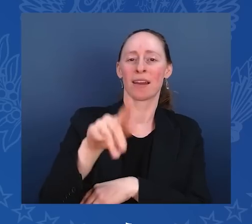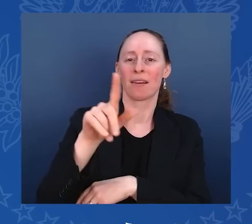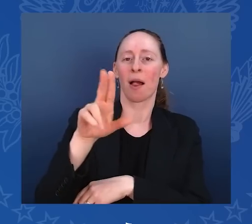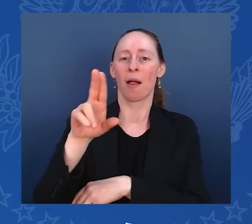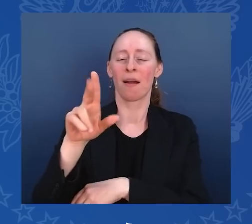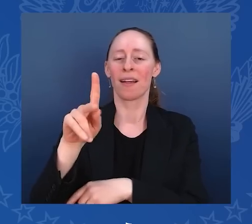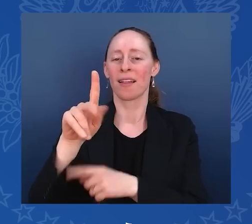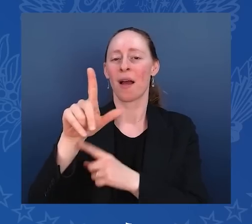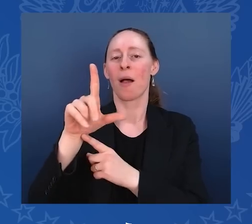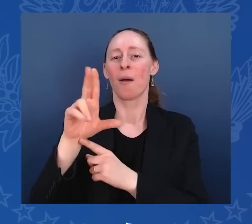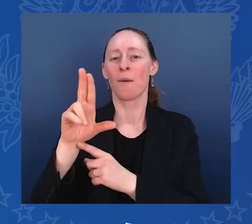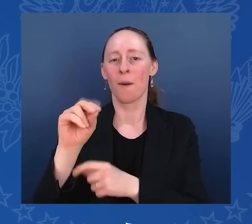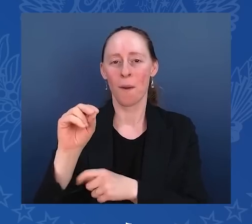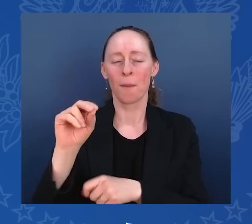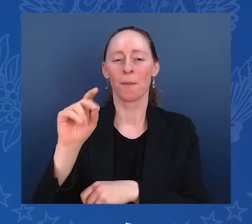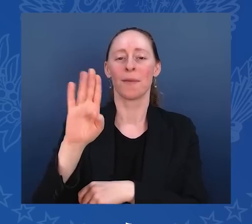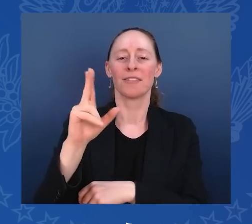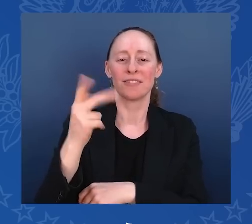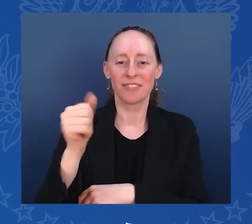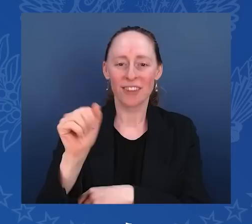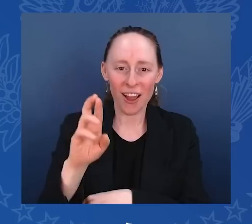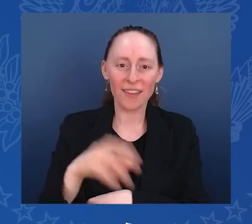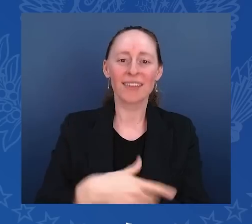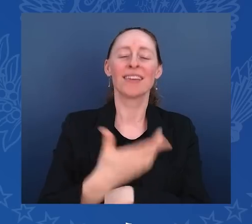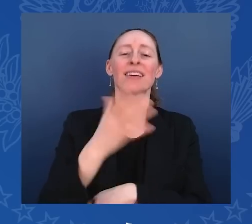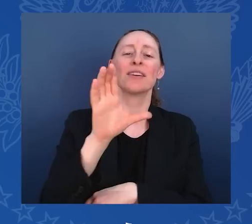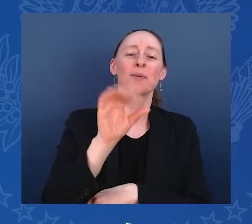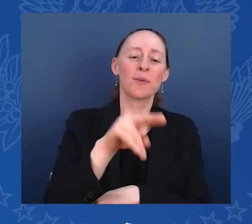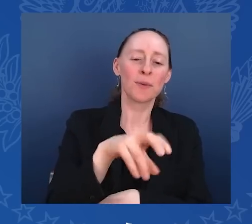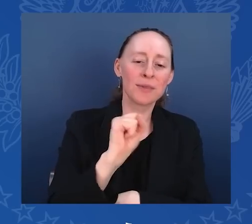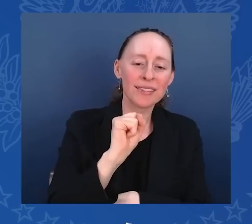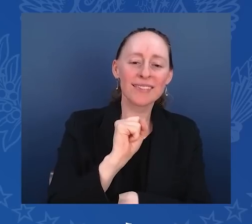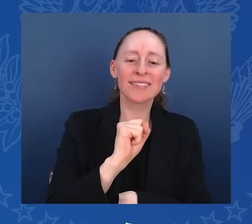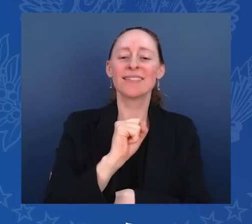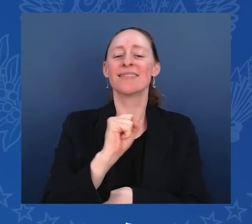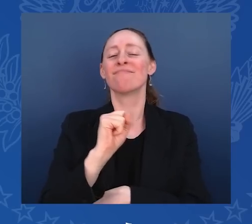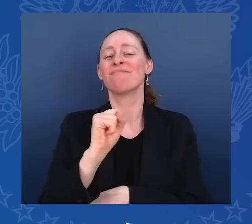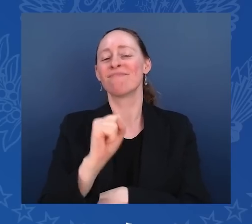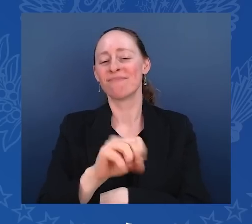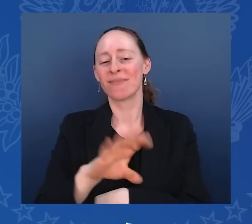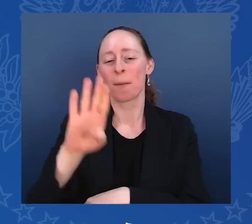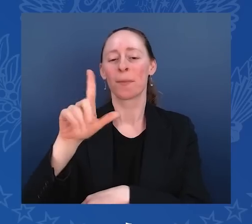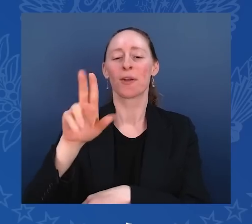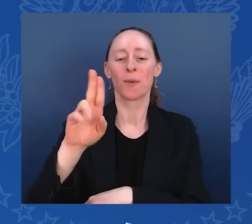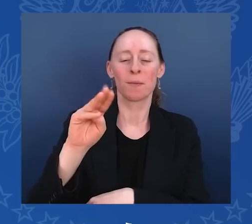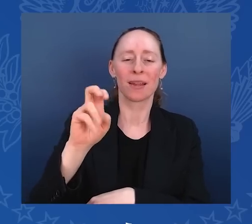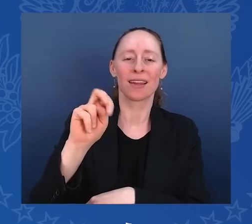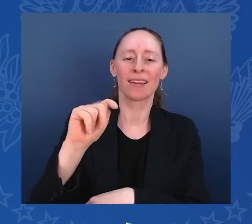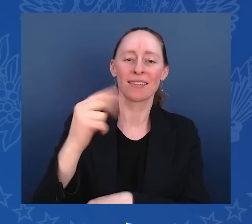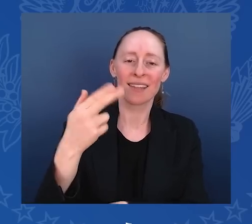Alex Padilla. Jon Ossoff. Senator Butler and Senator Welch.